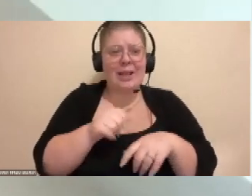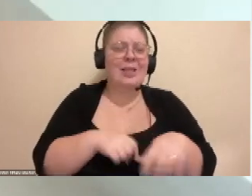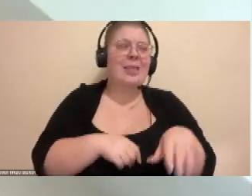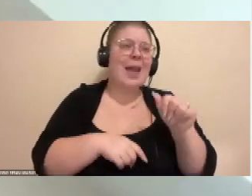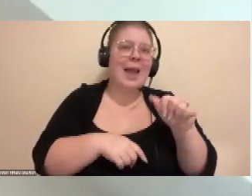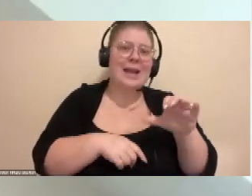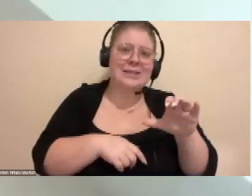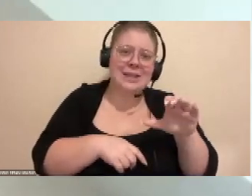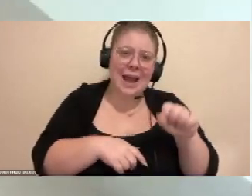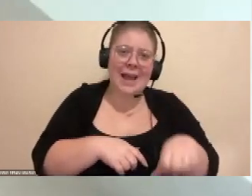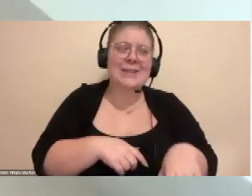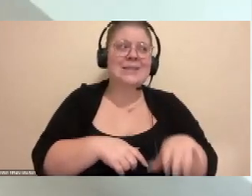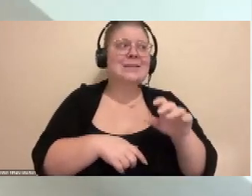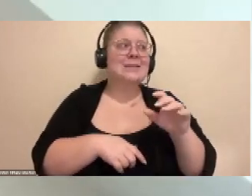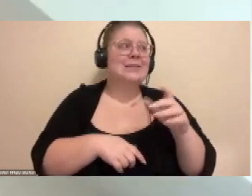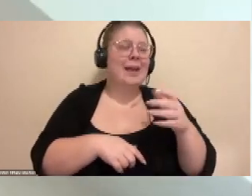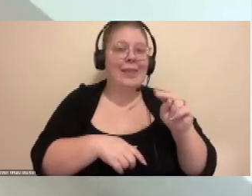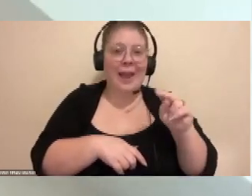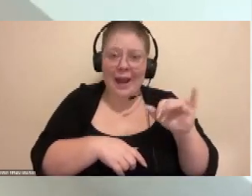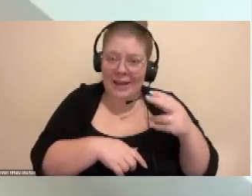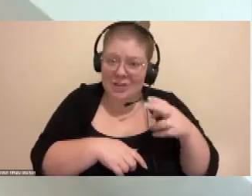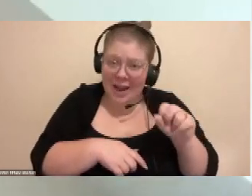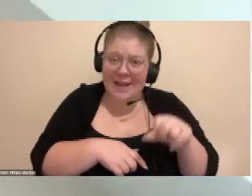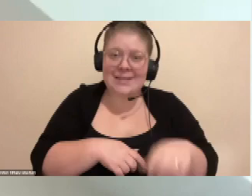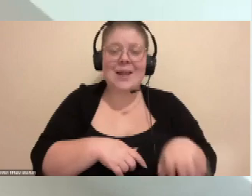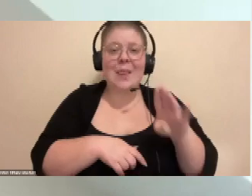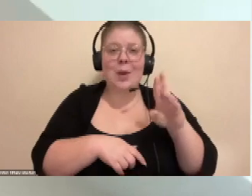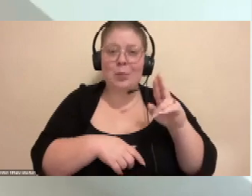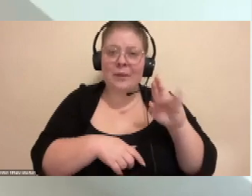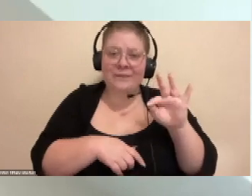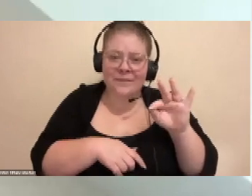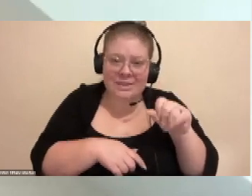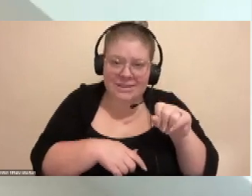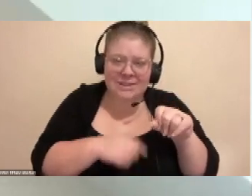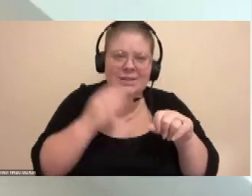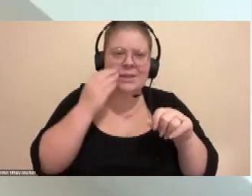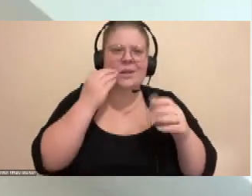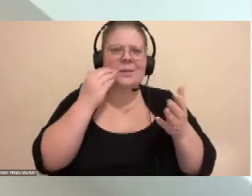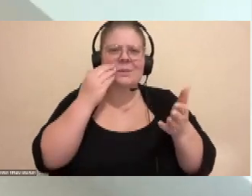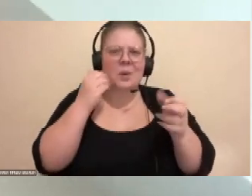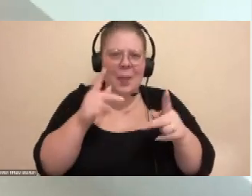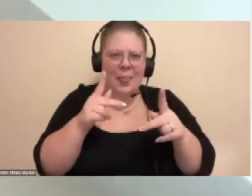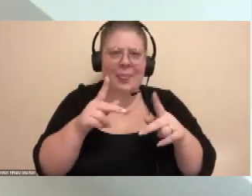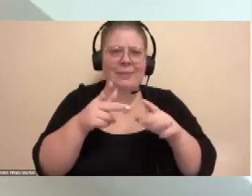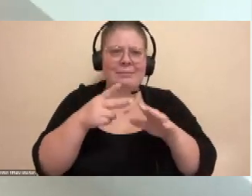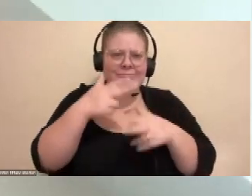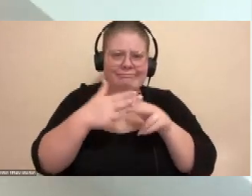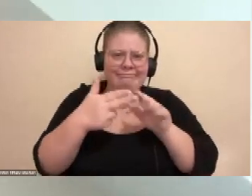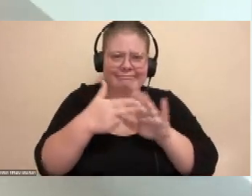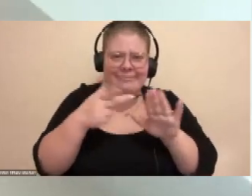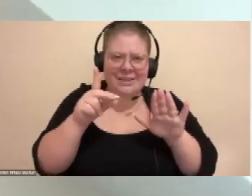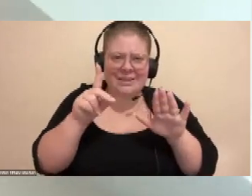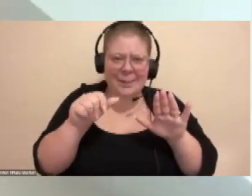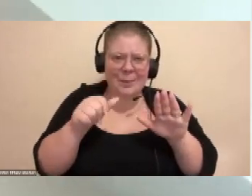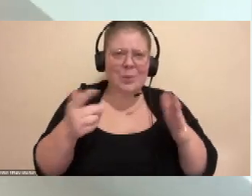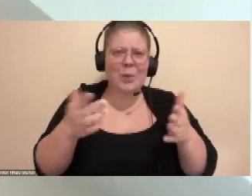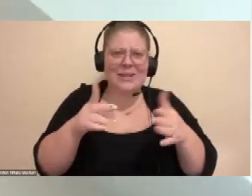NHIS are saying are disabled, What diagnoses do they have? Who the hell are these people?